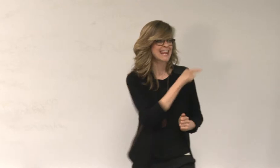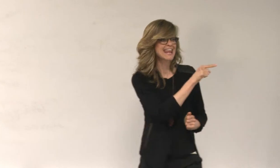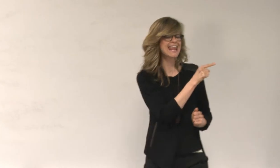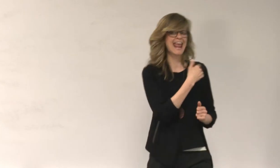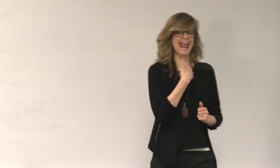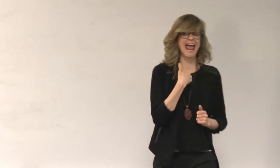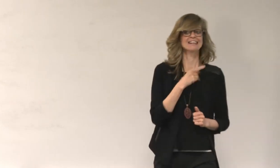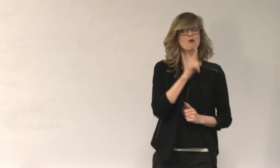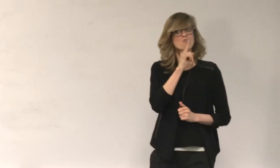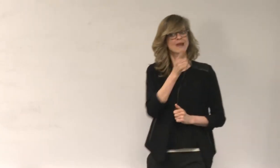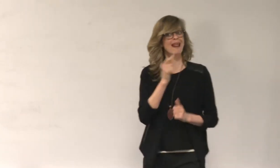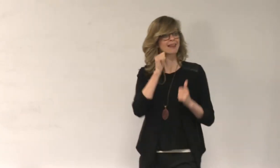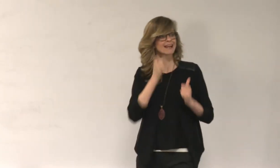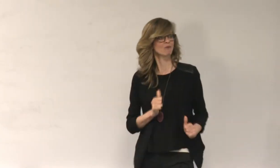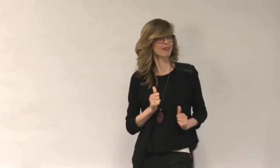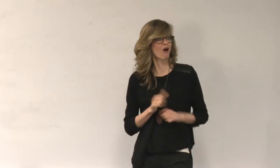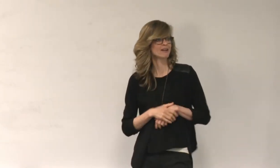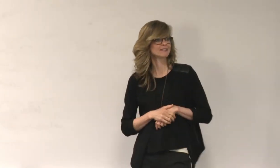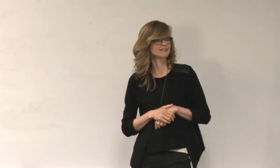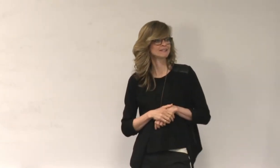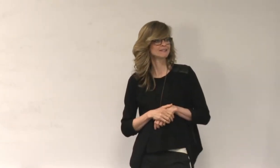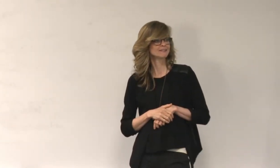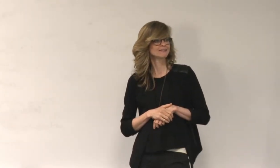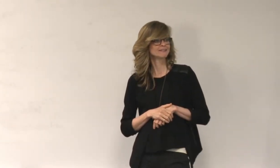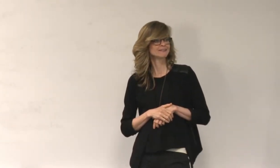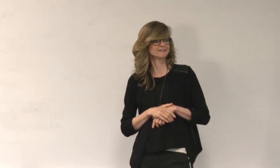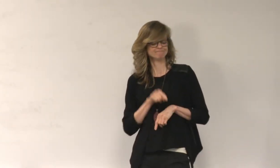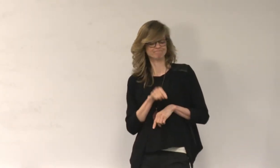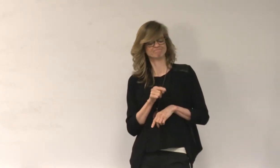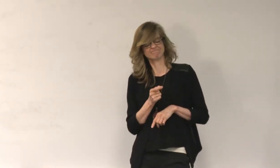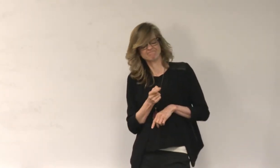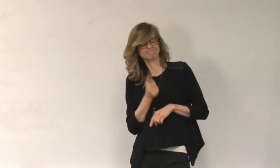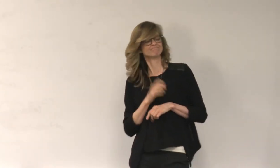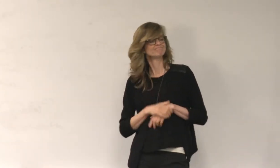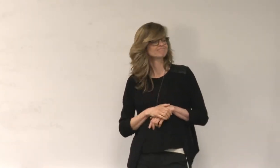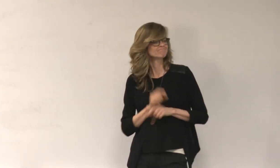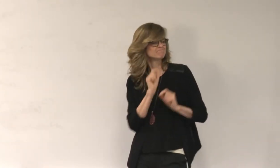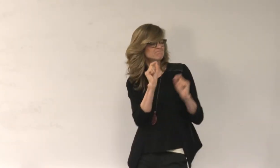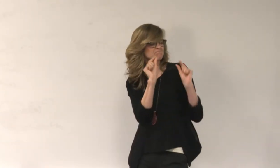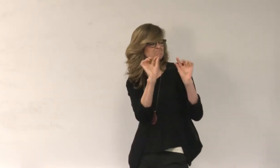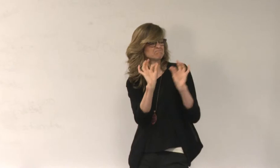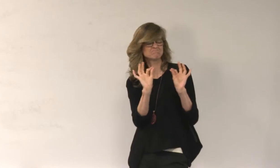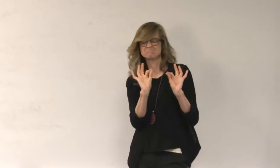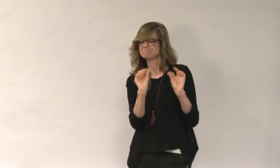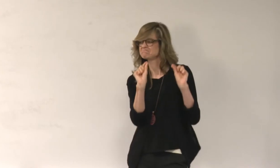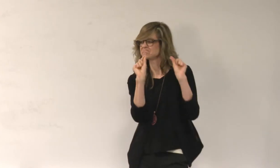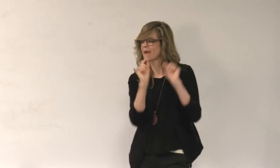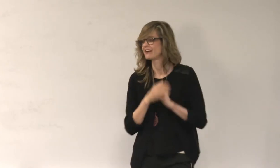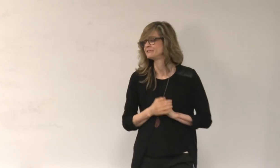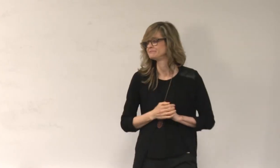AND TOLD ME THAT HE HAS A REAL HEARING LOSS, AND THAT MINE WAS REALLY NOTHING.